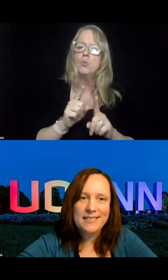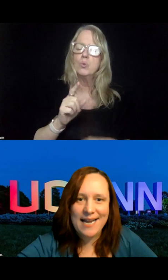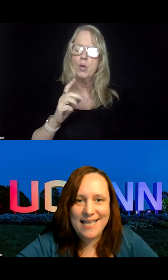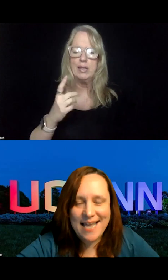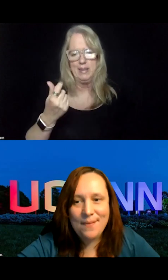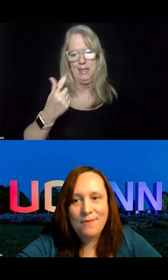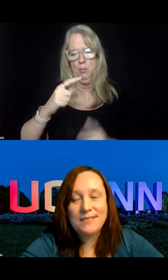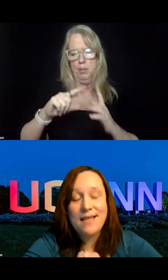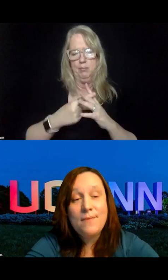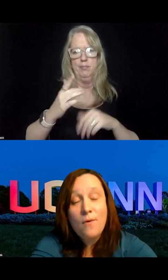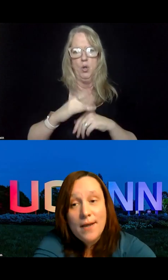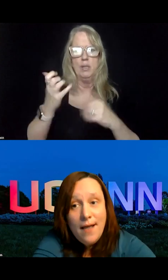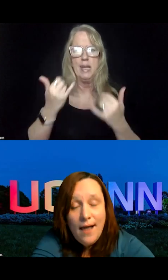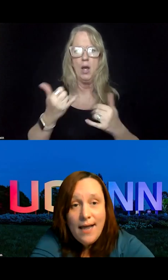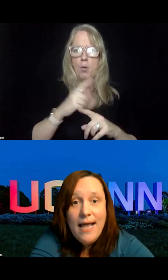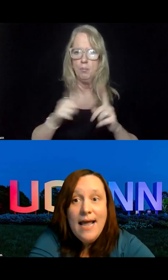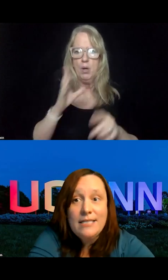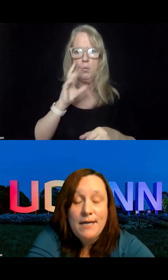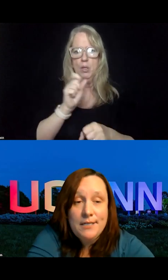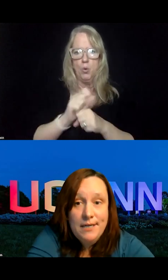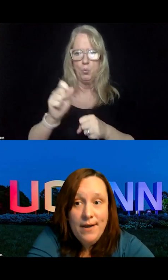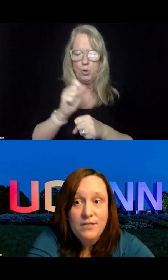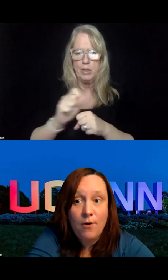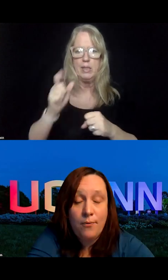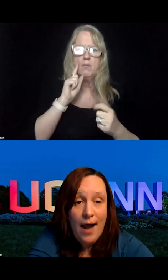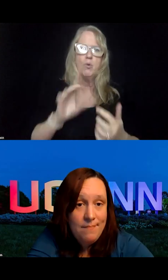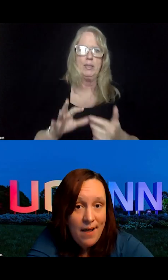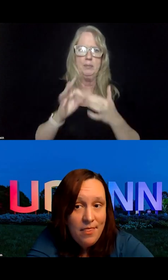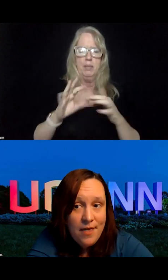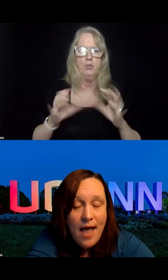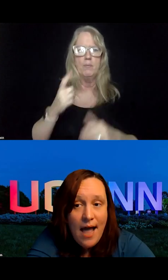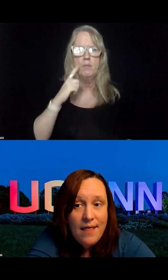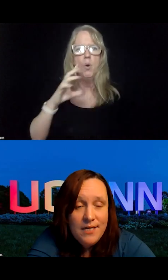TO SAY THIS, BUT WE ARE WORK ON A SPECIAL SERIES FOR PRIDE MONTH